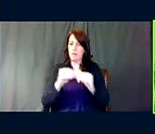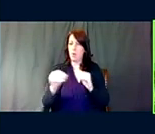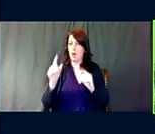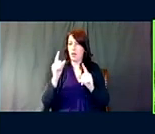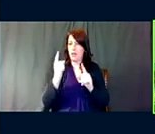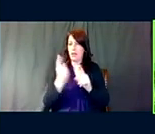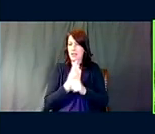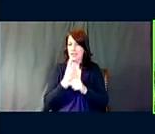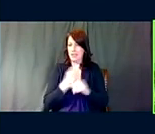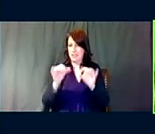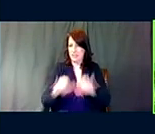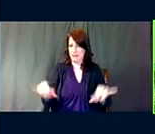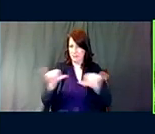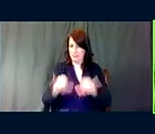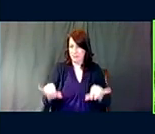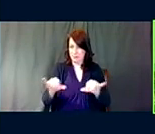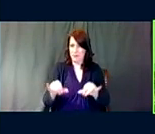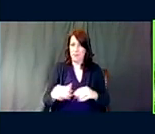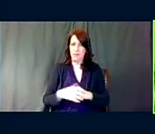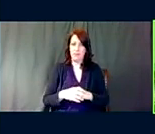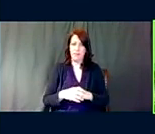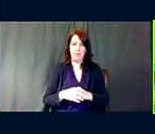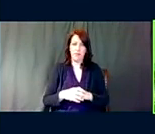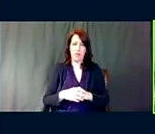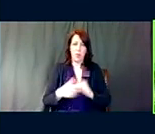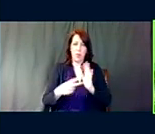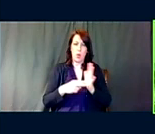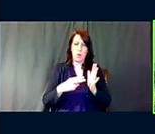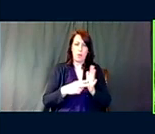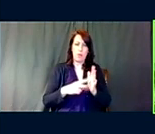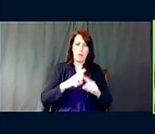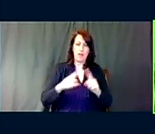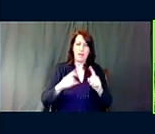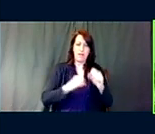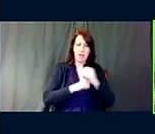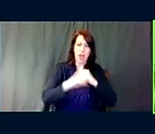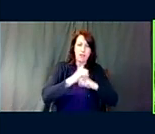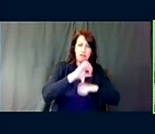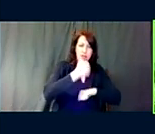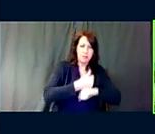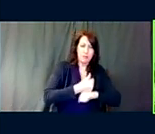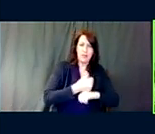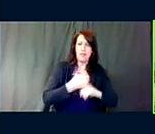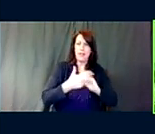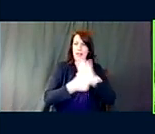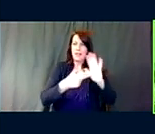DIRECTIONS TO DEVELOP BEHAVIORAL ONTOLOGY MORE CONSISTENTLY TO BE MORE CONSISTENT ABOUT WHAT WE MEAN BY VARIOUS CONSTRUCTS AND